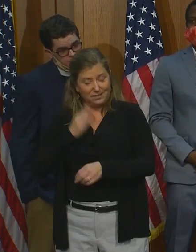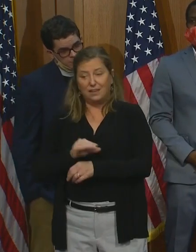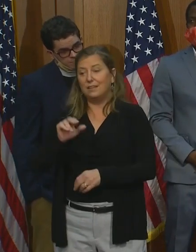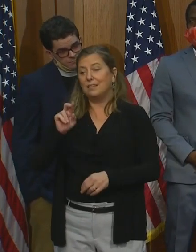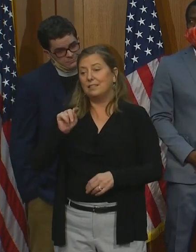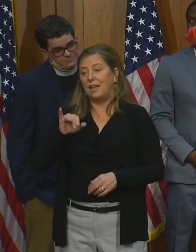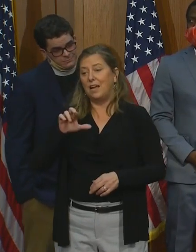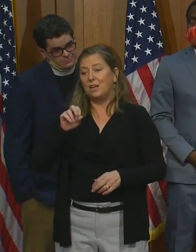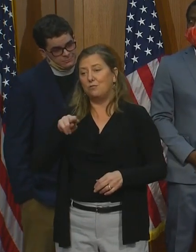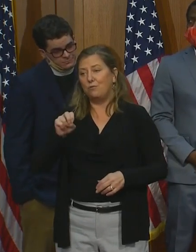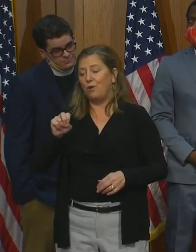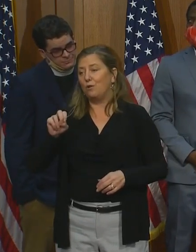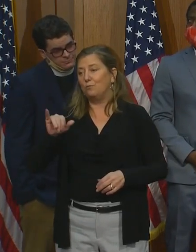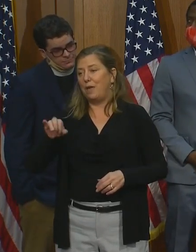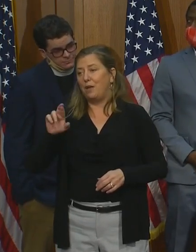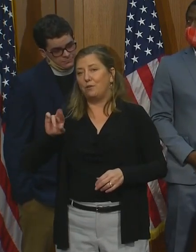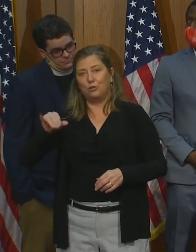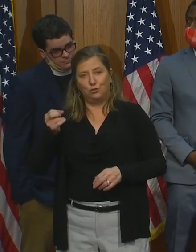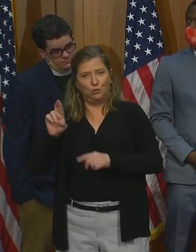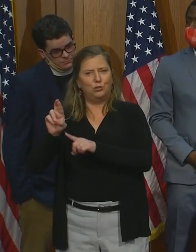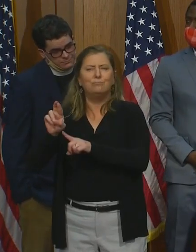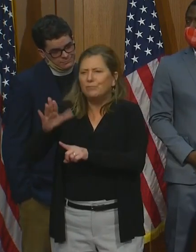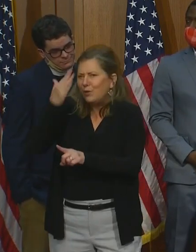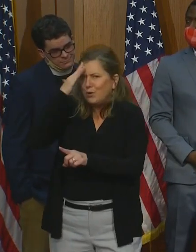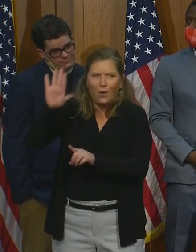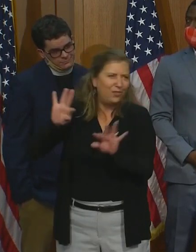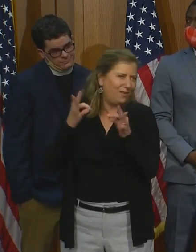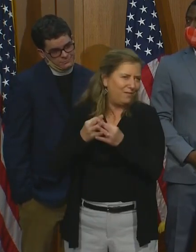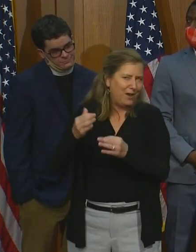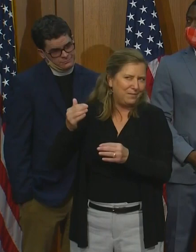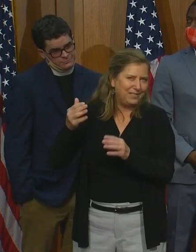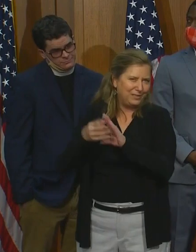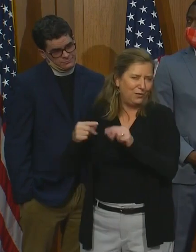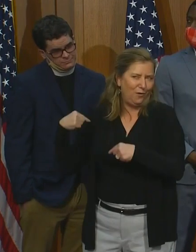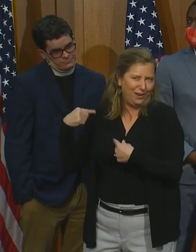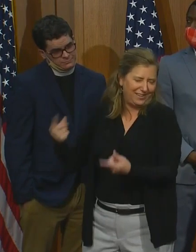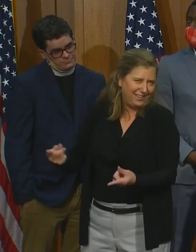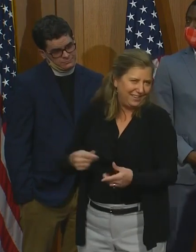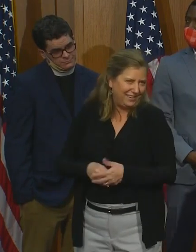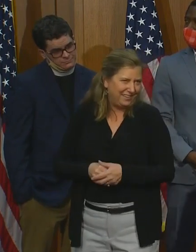HIS GRANDSON MR TYRONE MAY OR